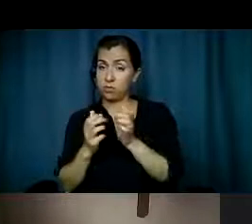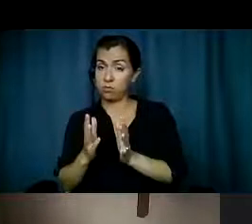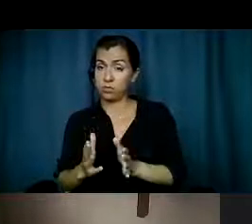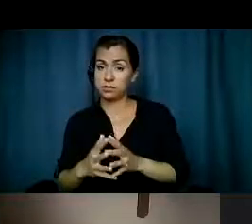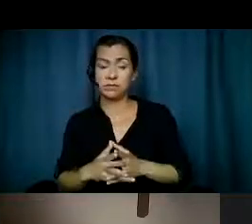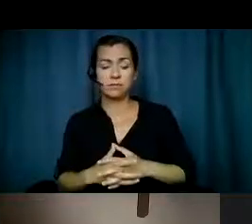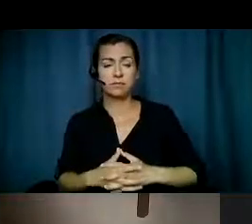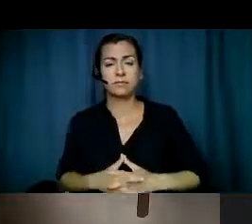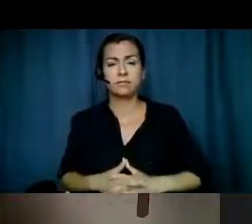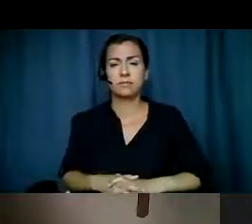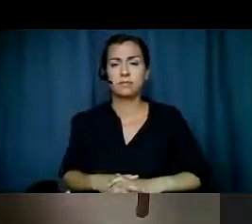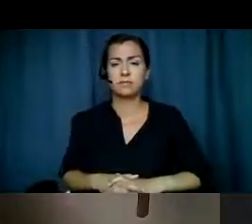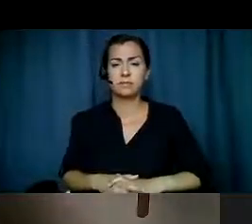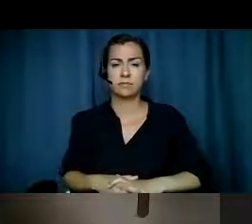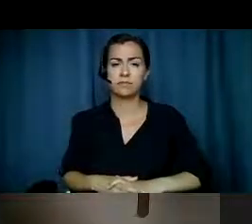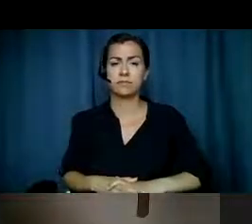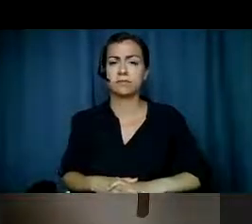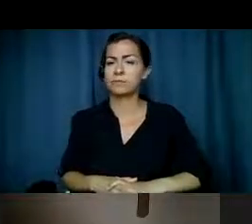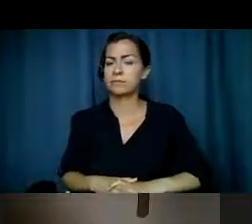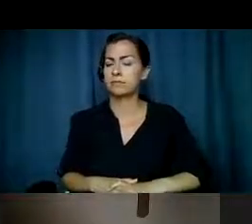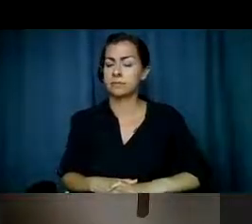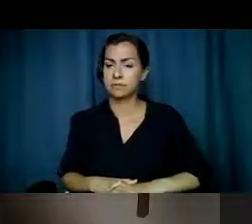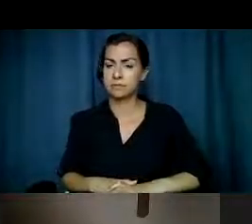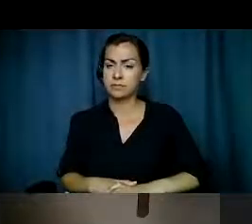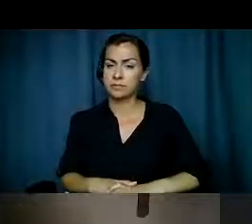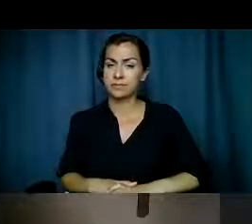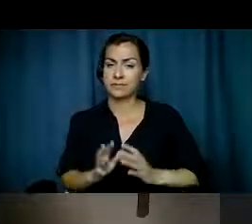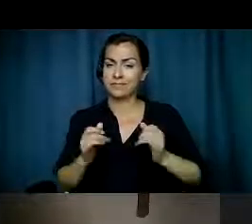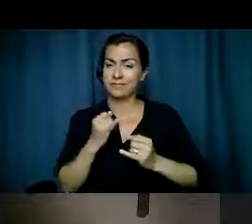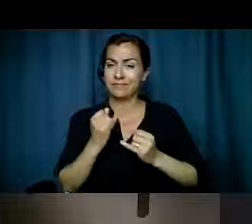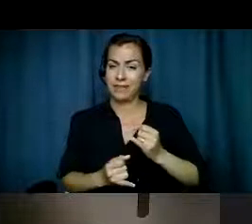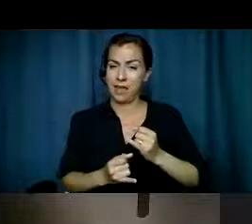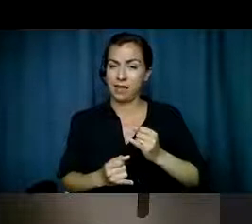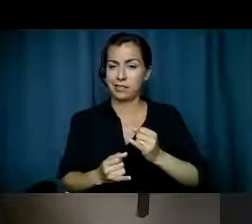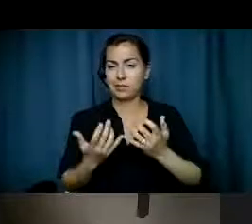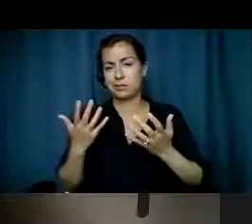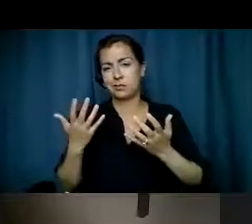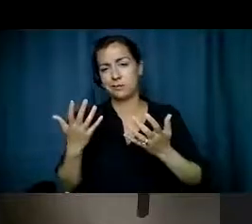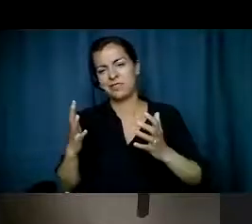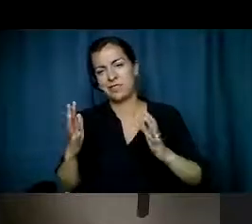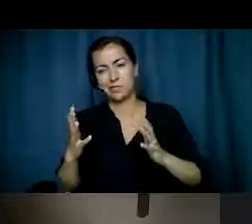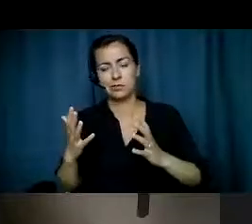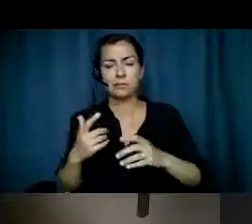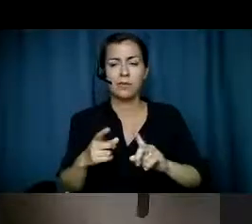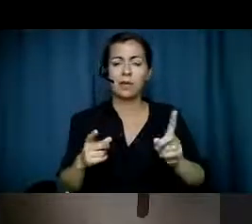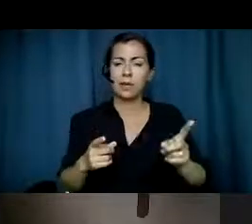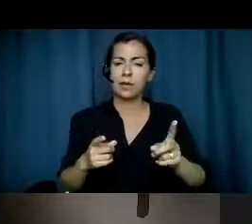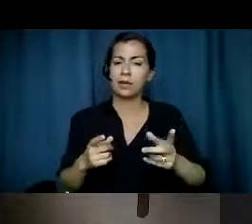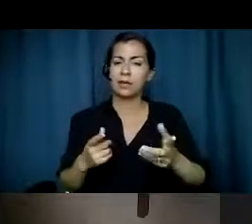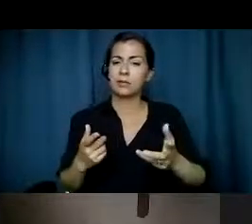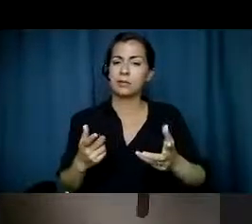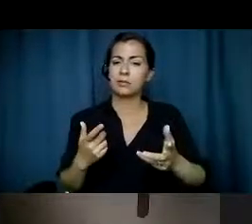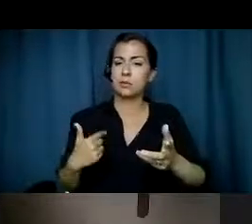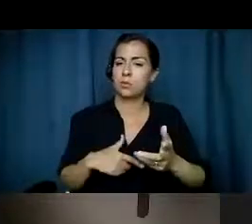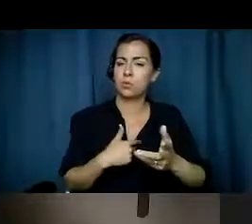The first question we kind of went over already, but